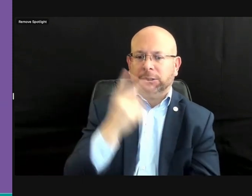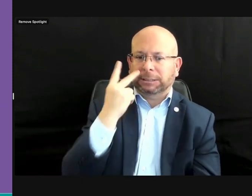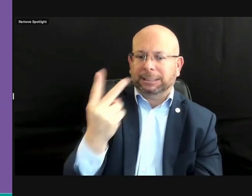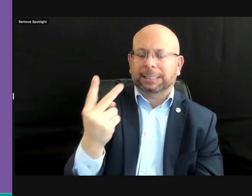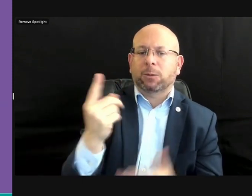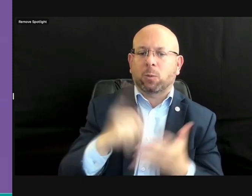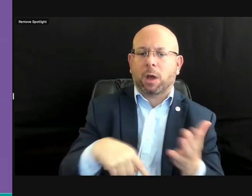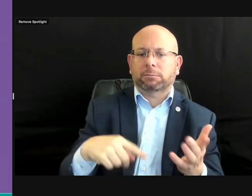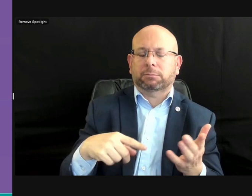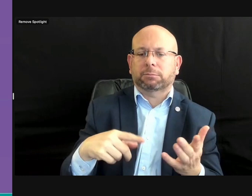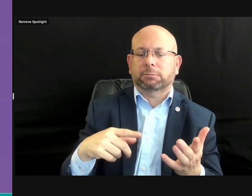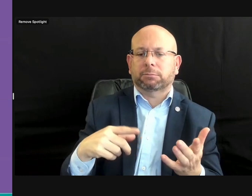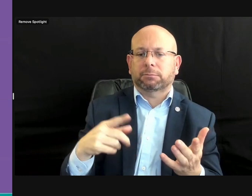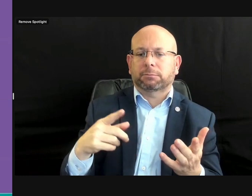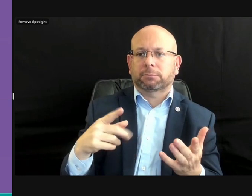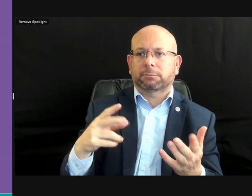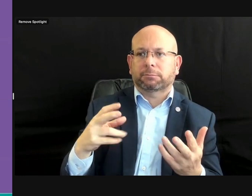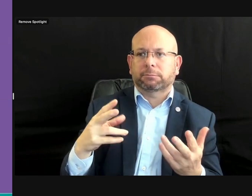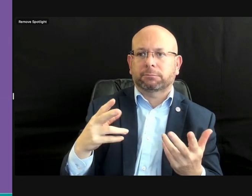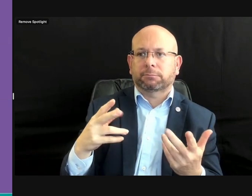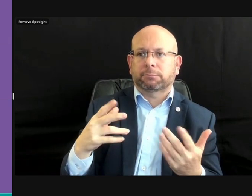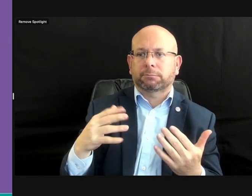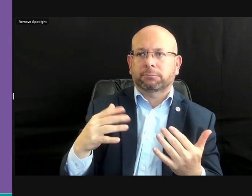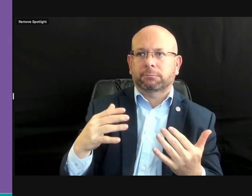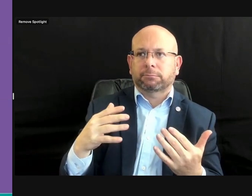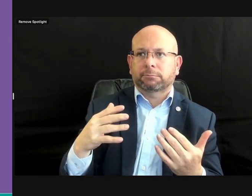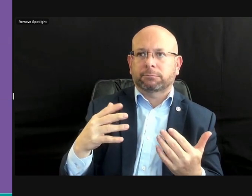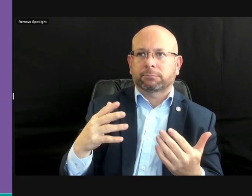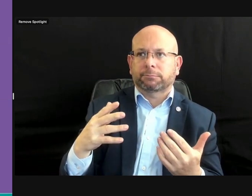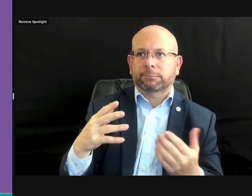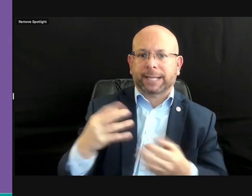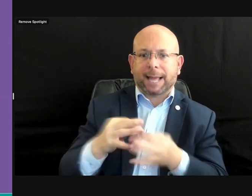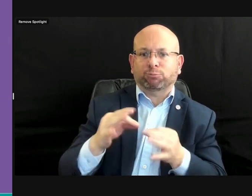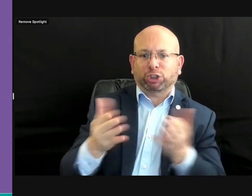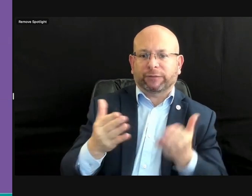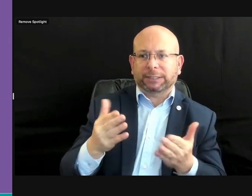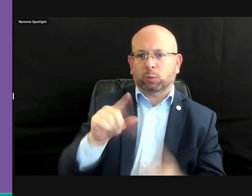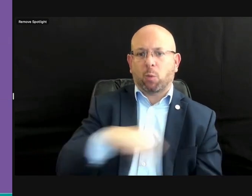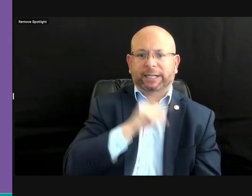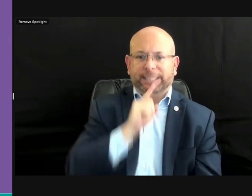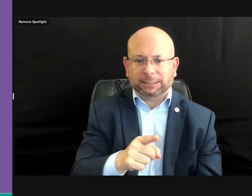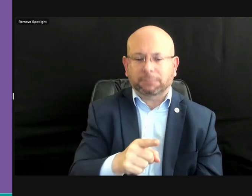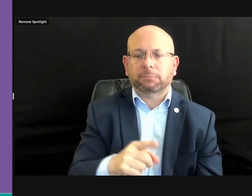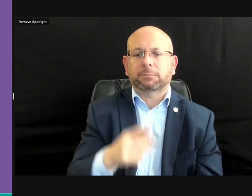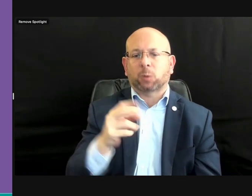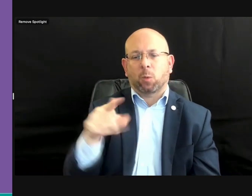You want to be able to clearly and fully see the captioning